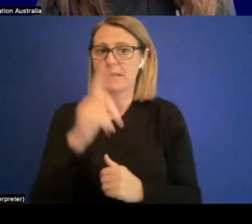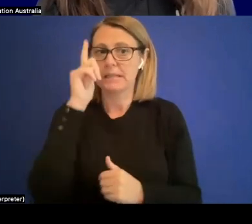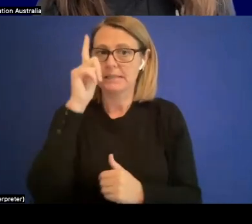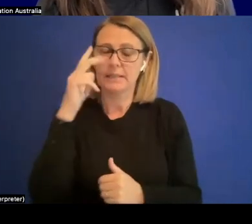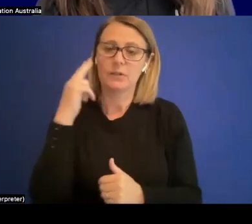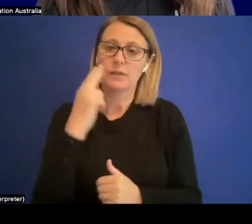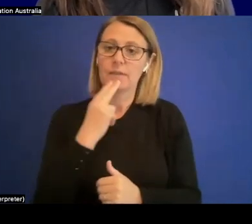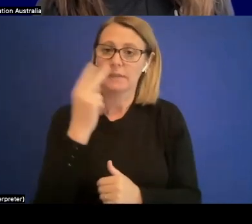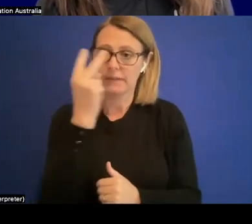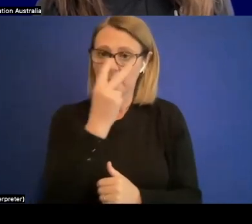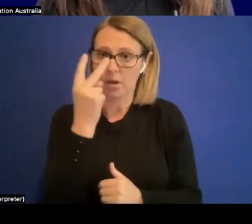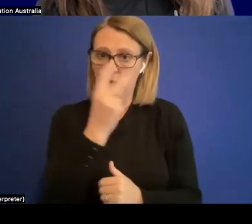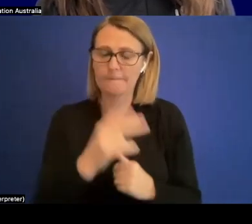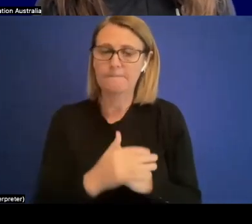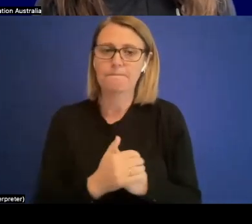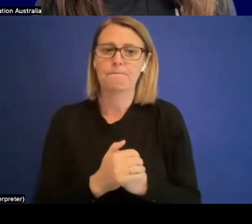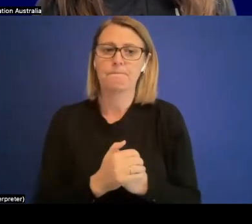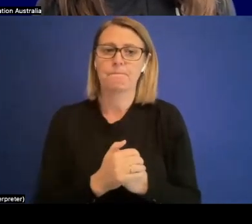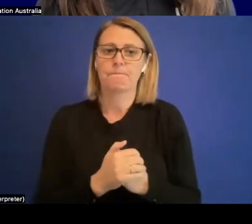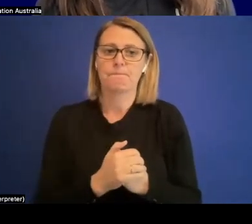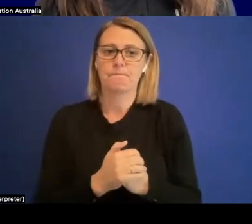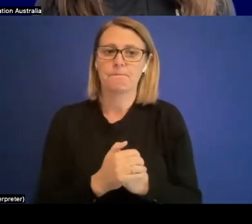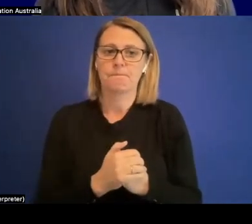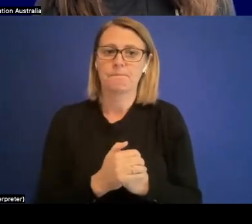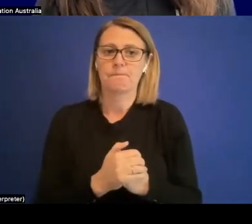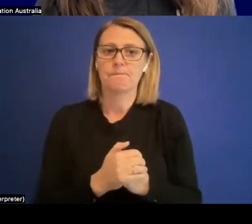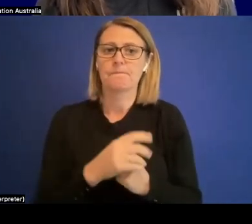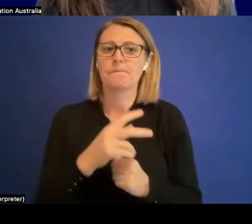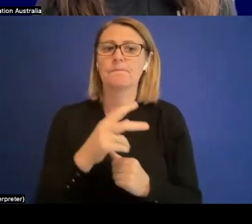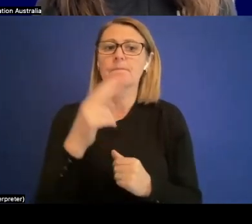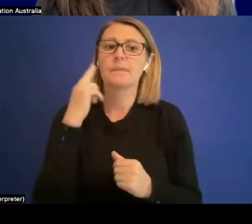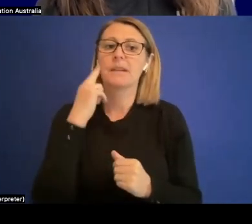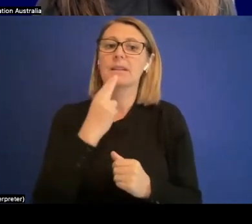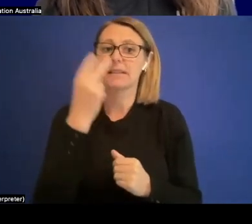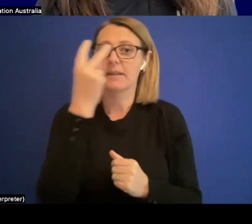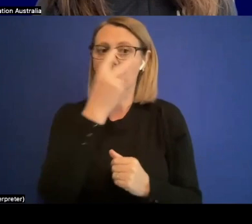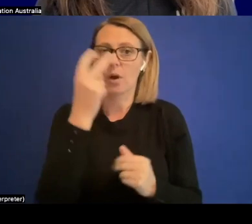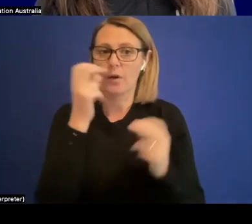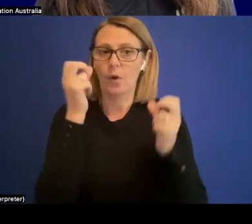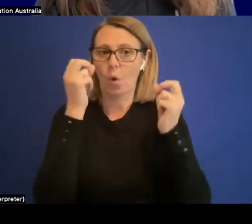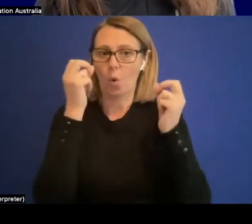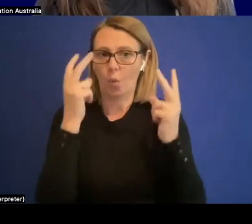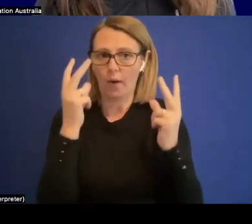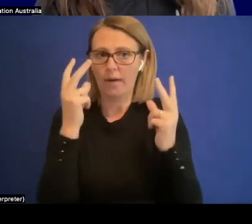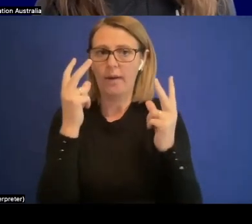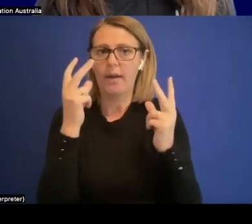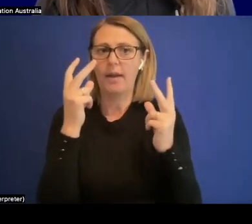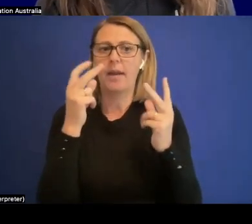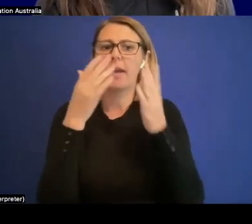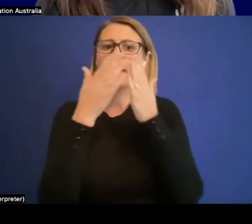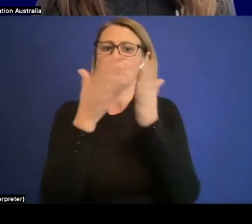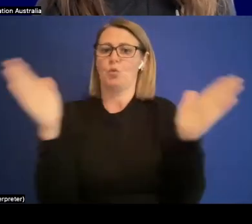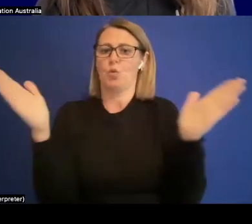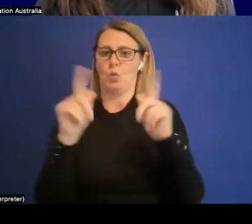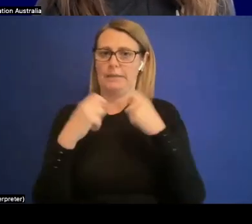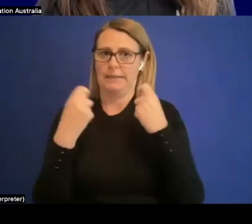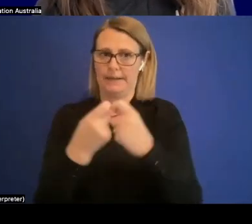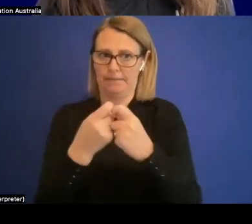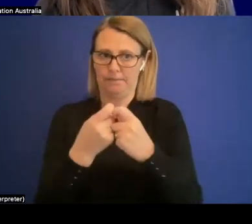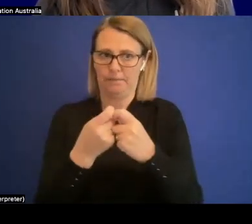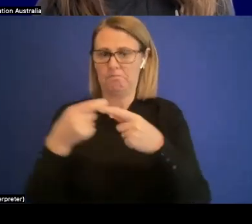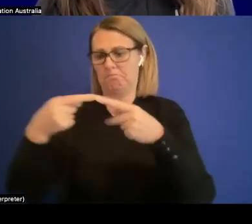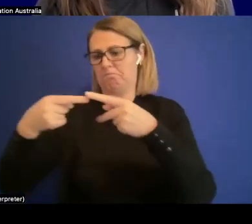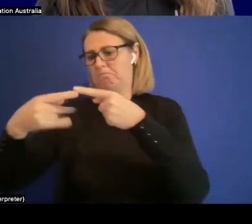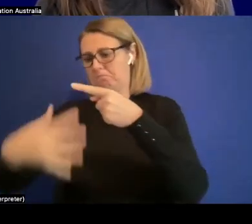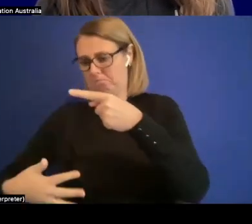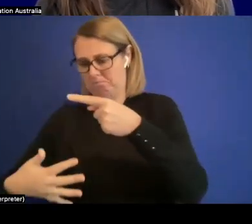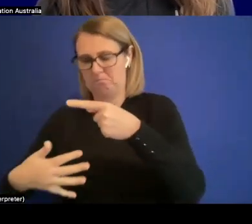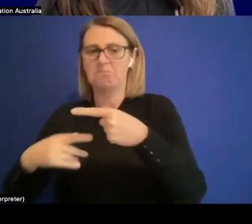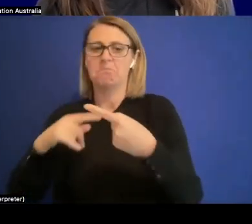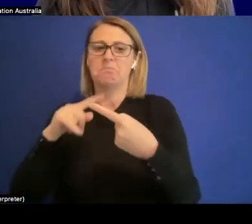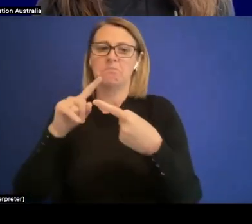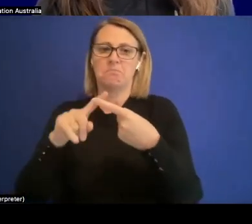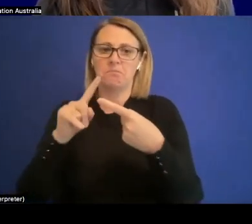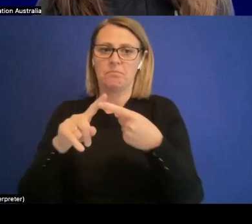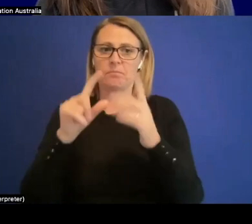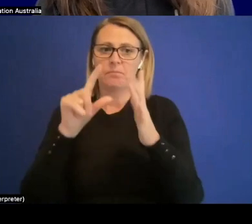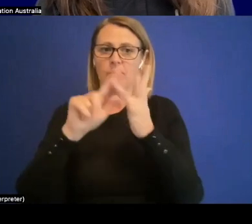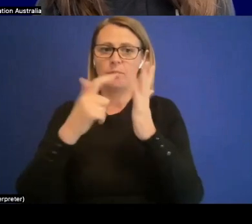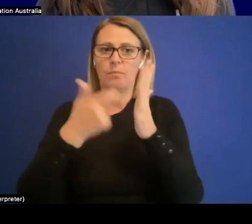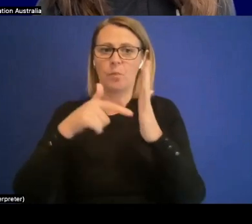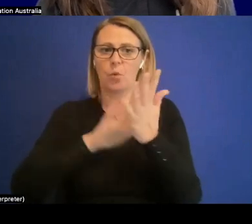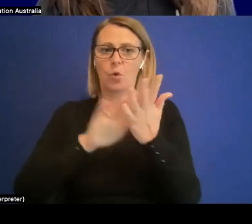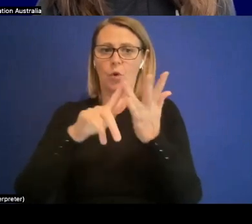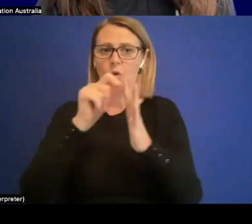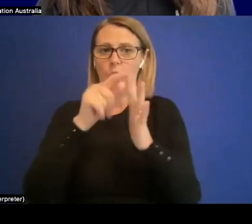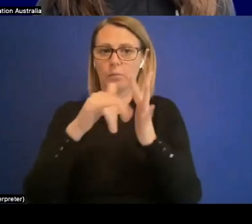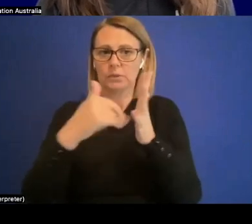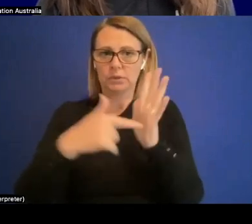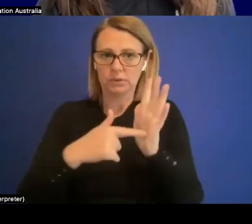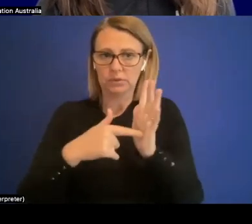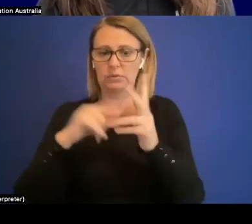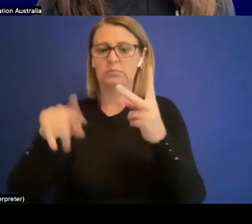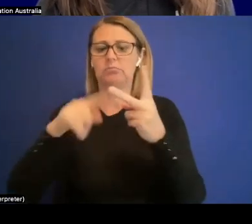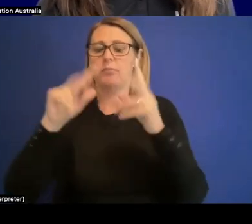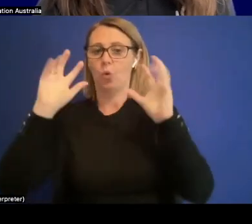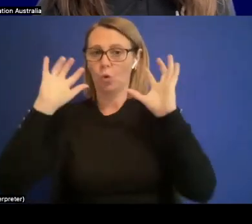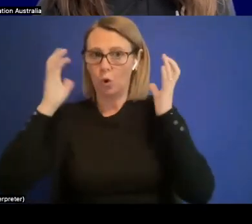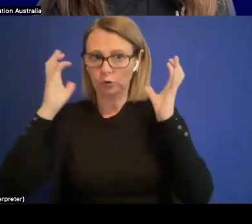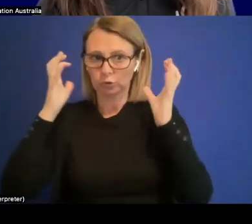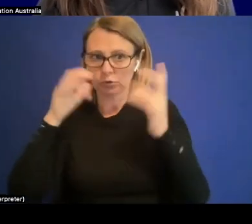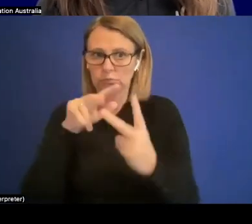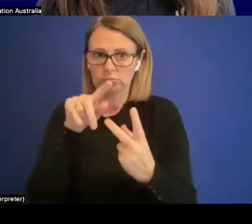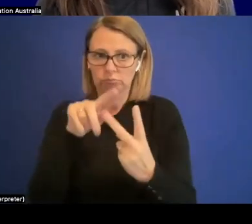deafblind and a deafblind aware broader team that may consist of the orthoptist and audiologist,